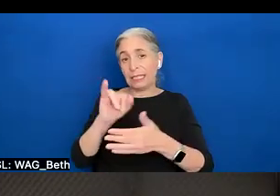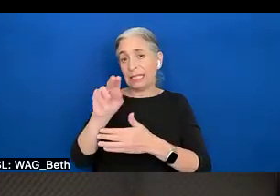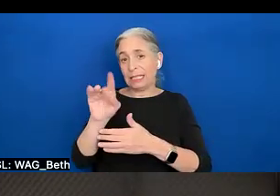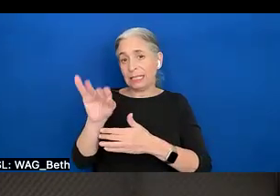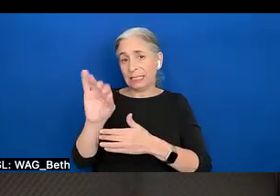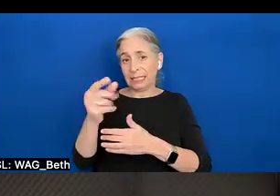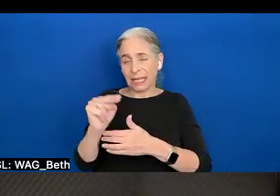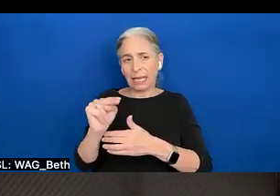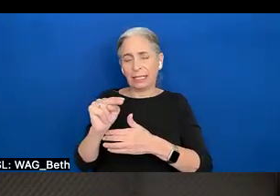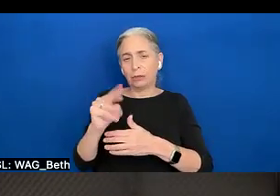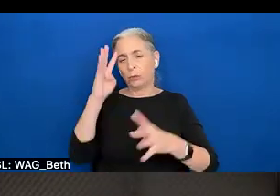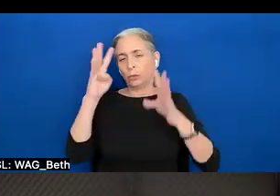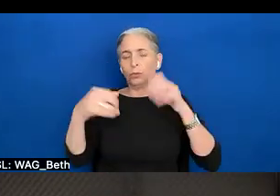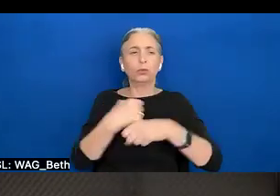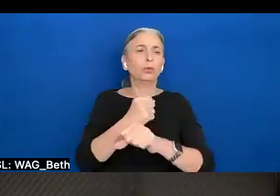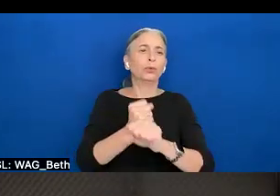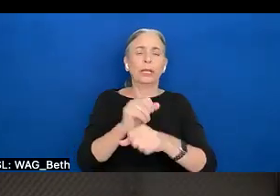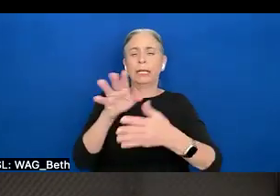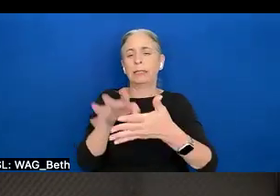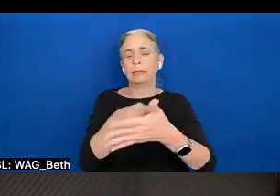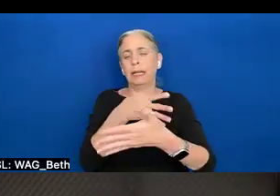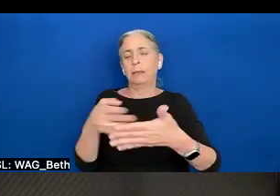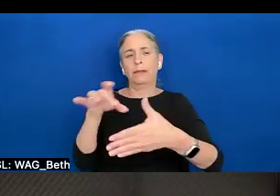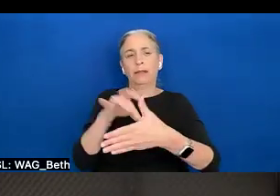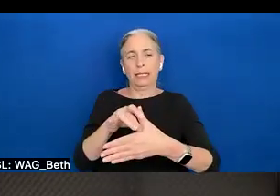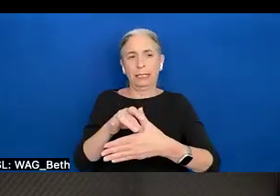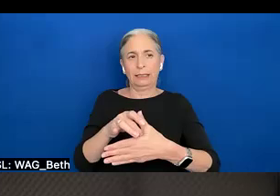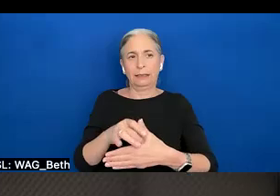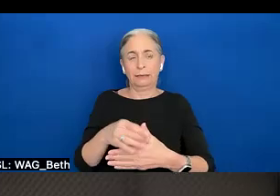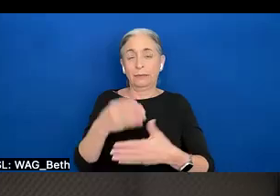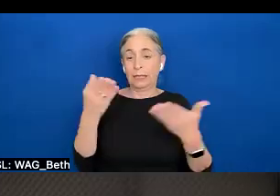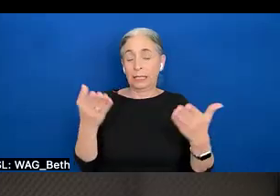table of contents. And it's here in the layout menu.